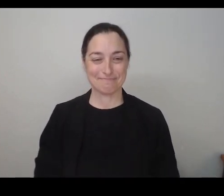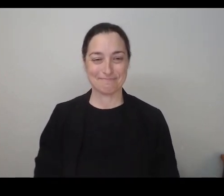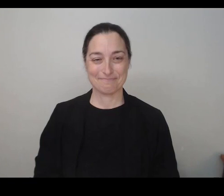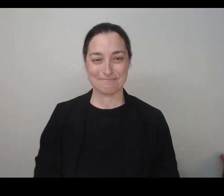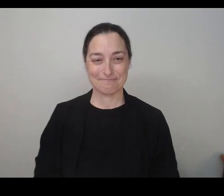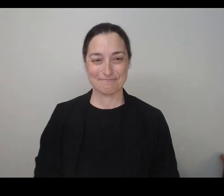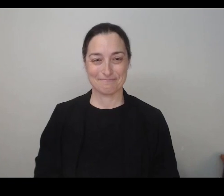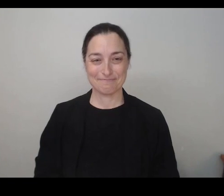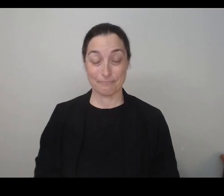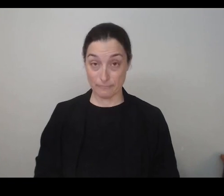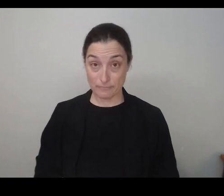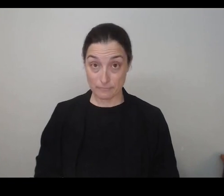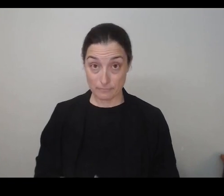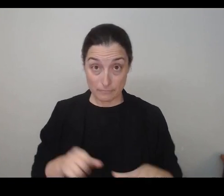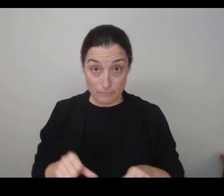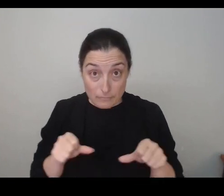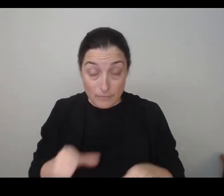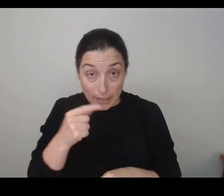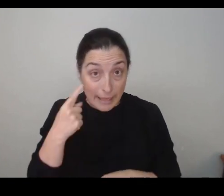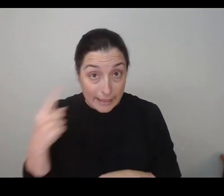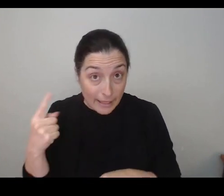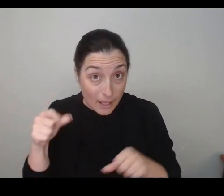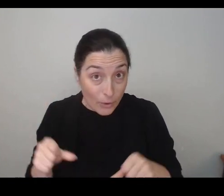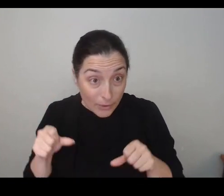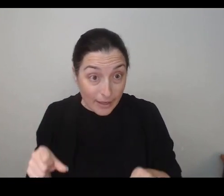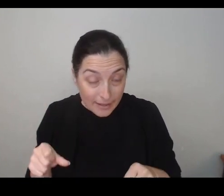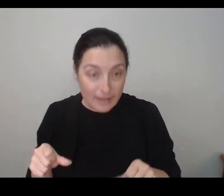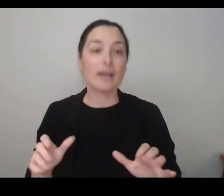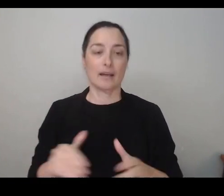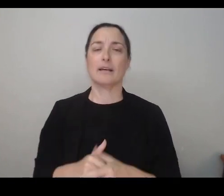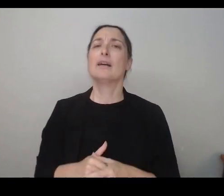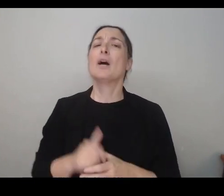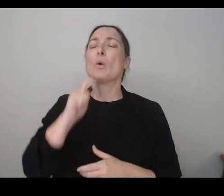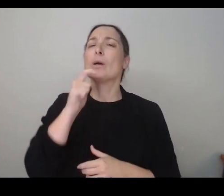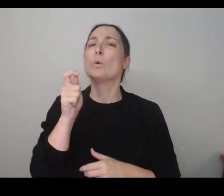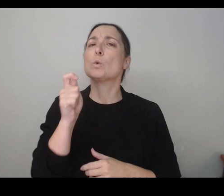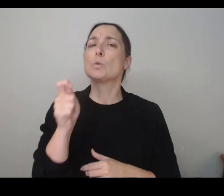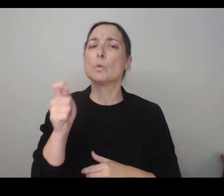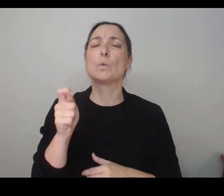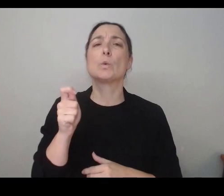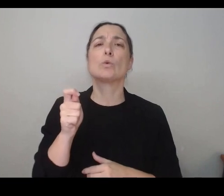It's on? Can you hear? Yeah. We will move soon to open discussion,